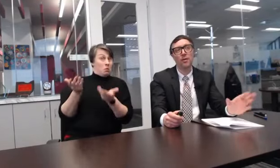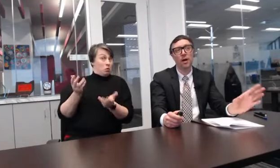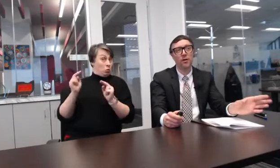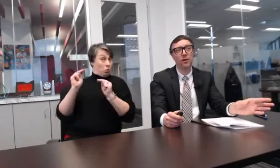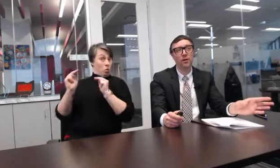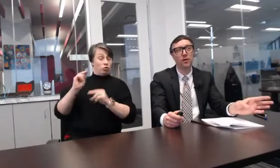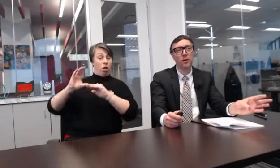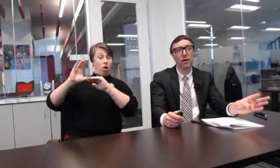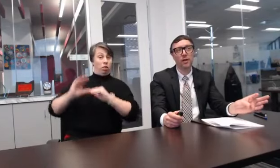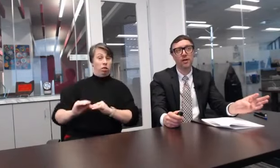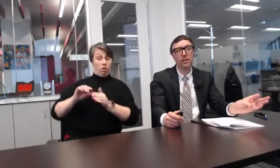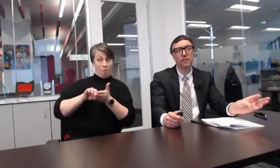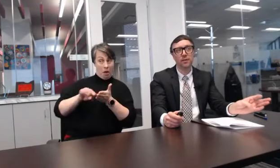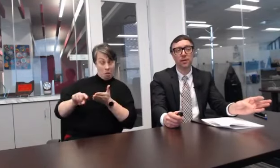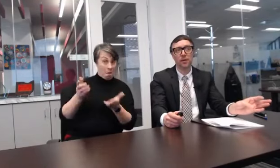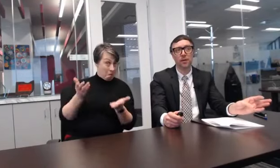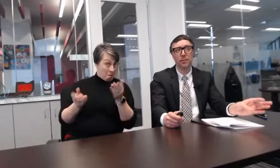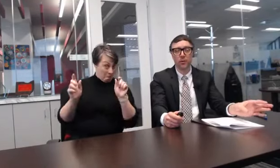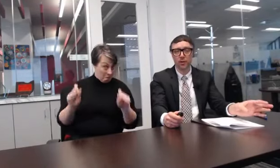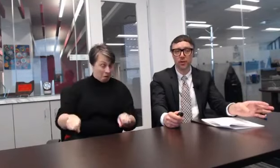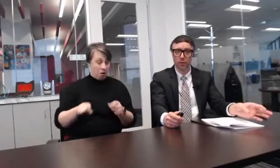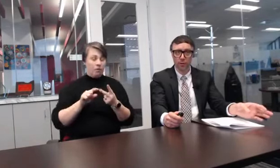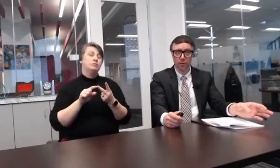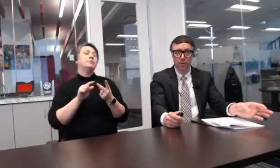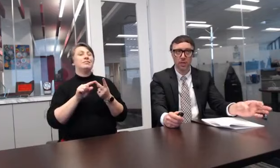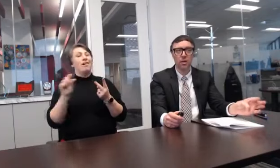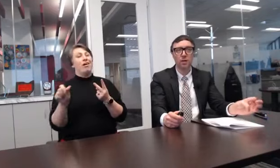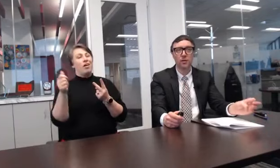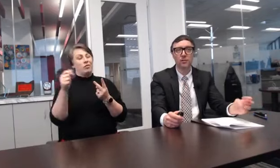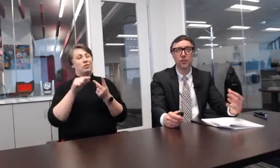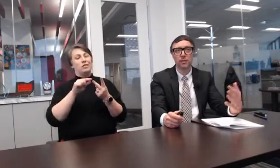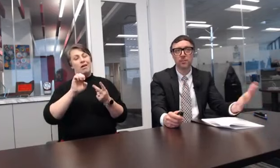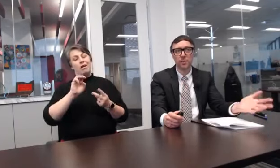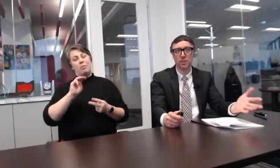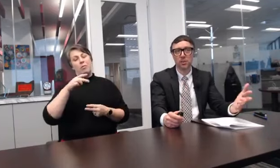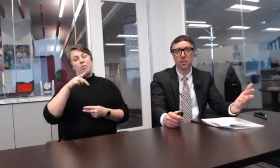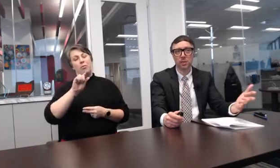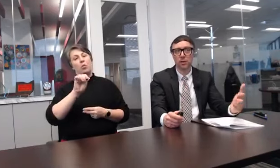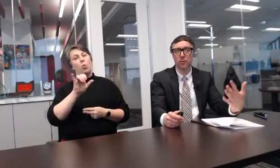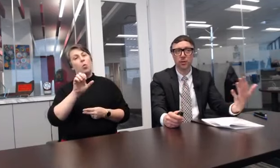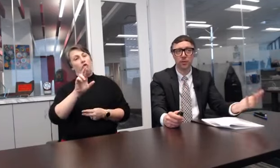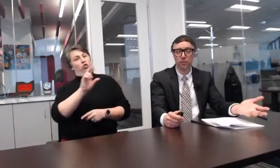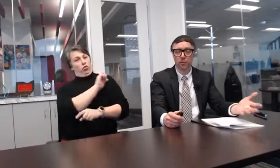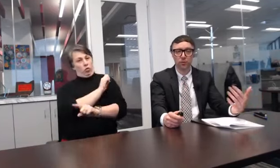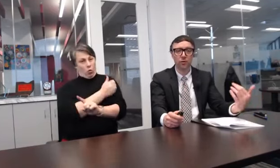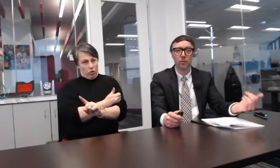The other is employer authority. So that's basically the authority to recruit,